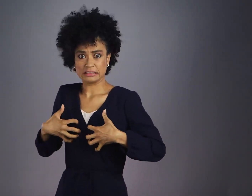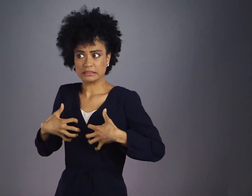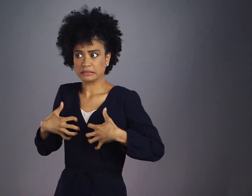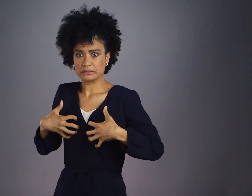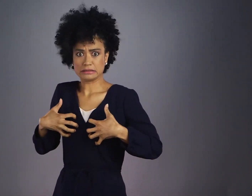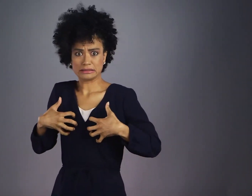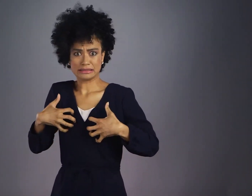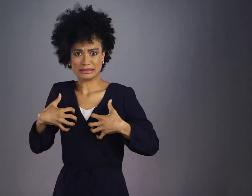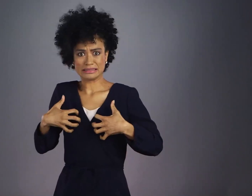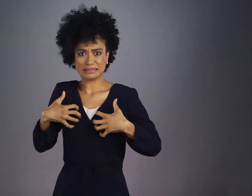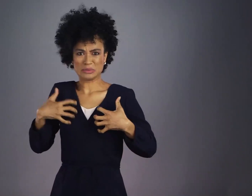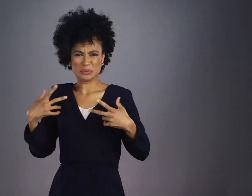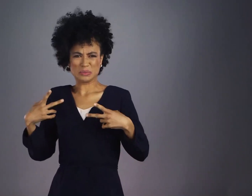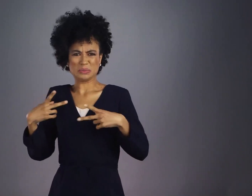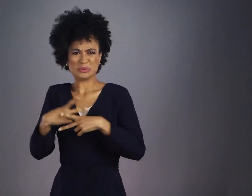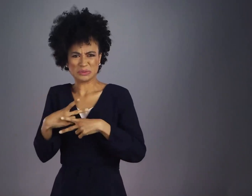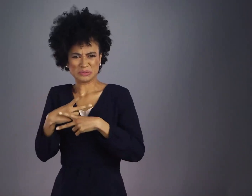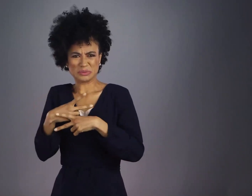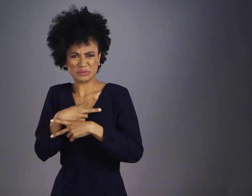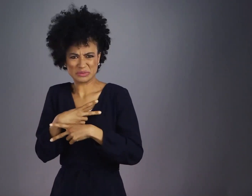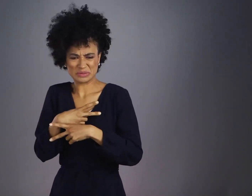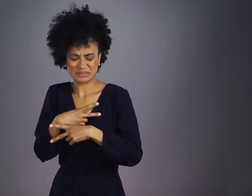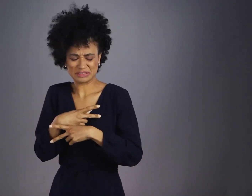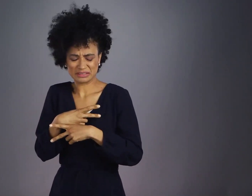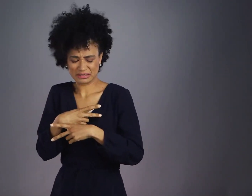Coming to his senses, he is revolted at certain episodes